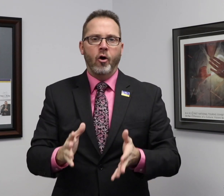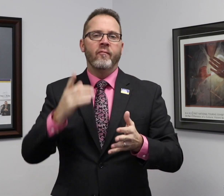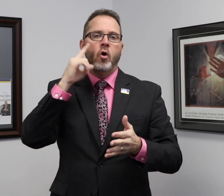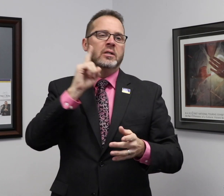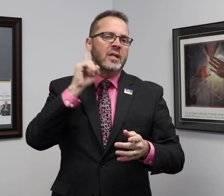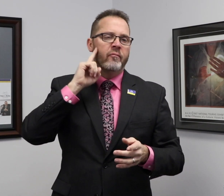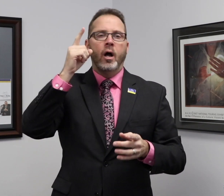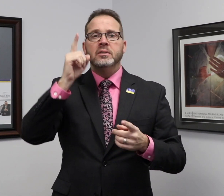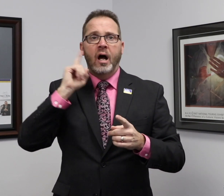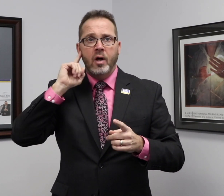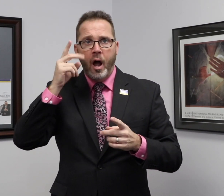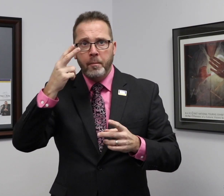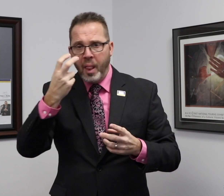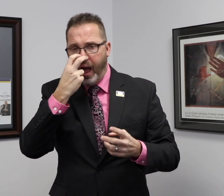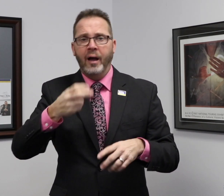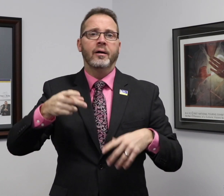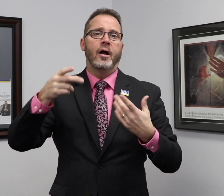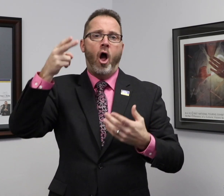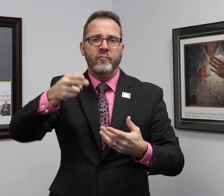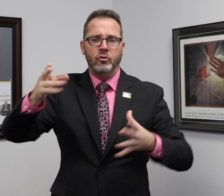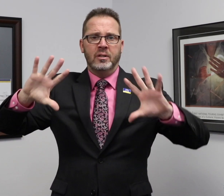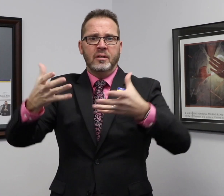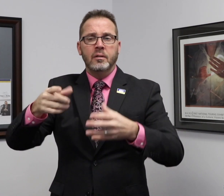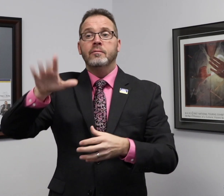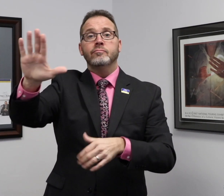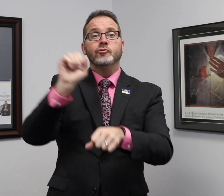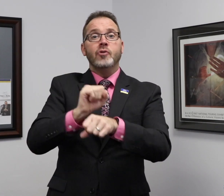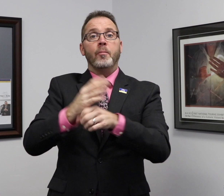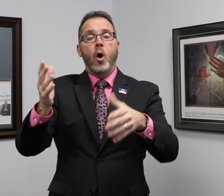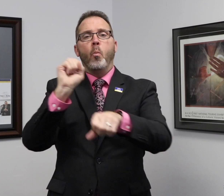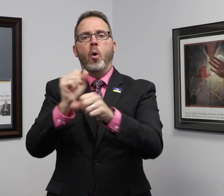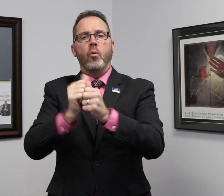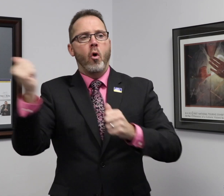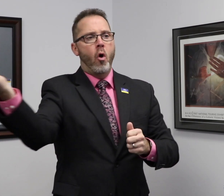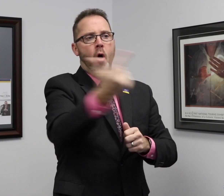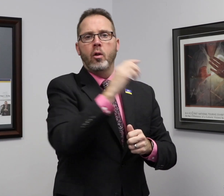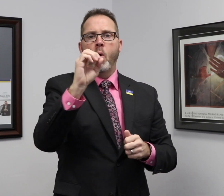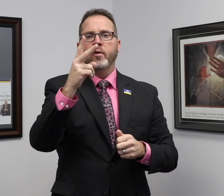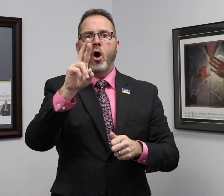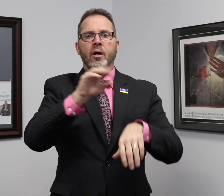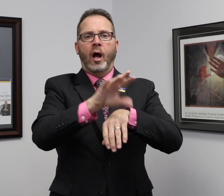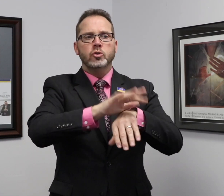Deaf-Blind and hard-of-hearing students. His job is to work with the OVR counselors who